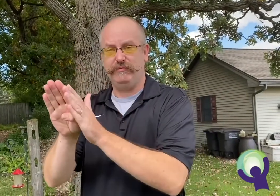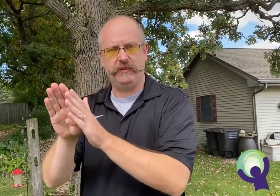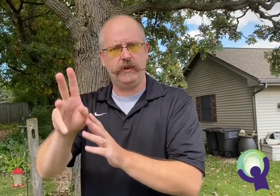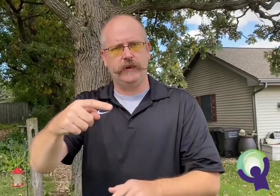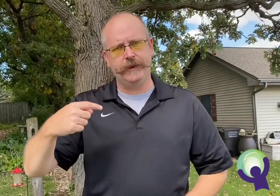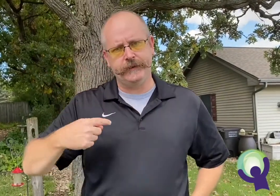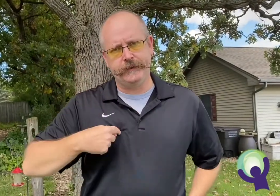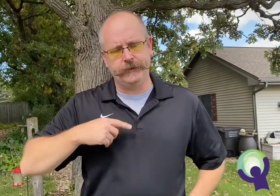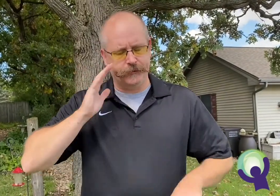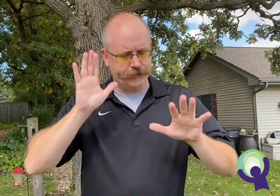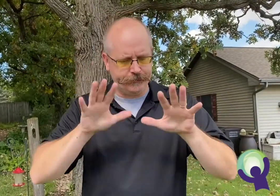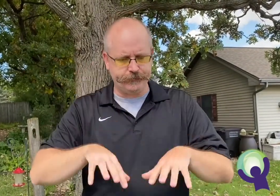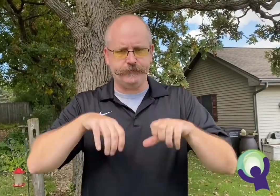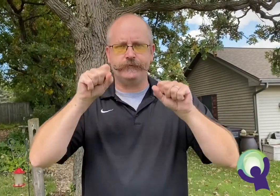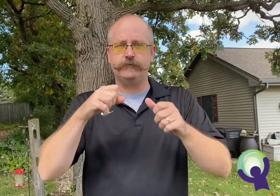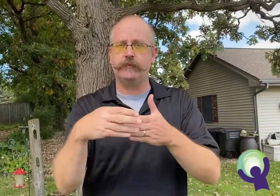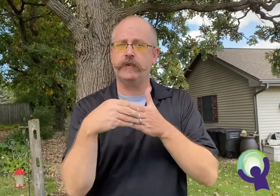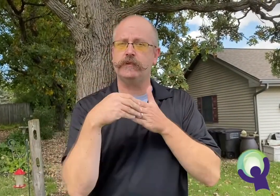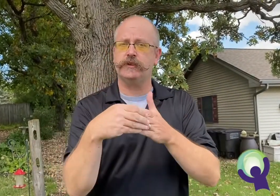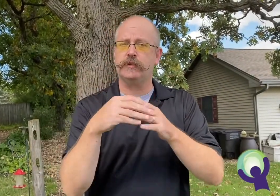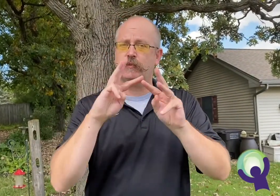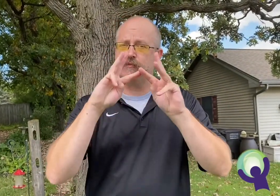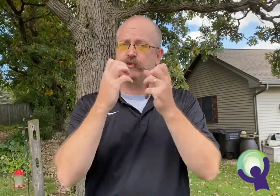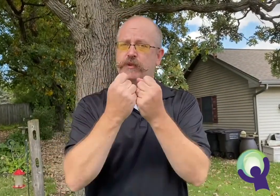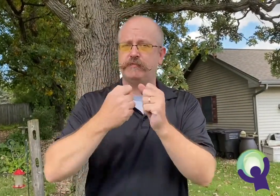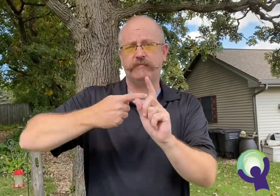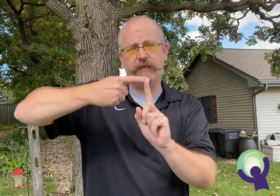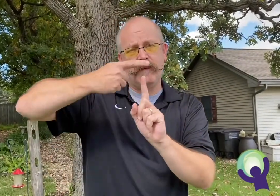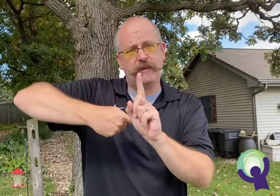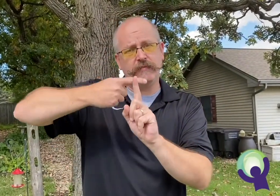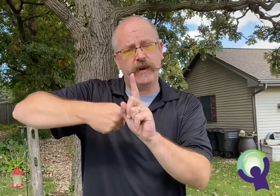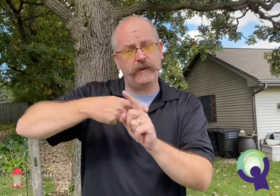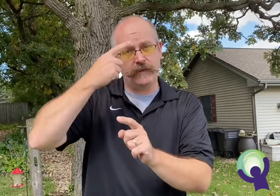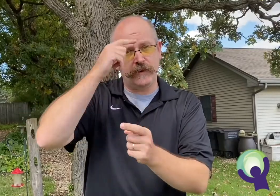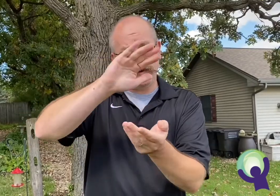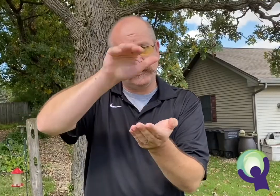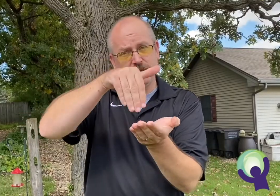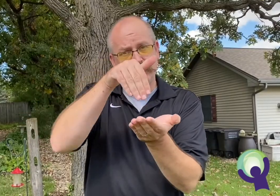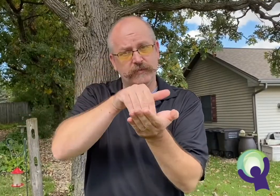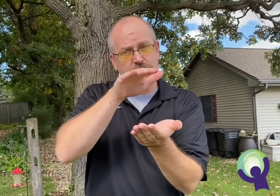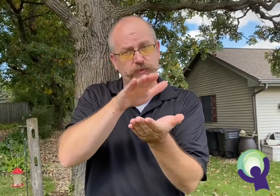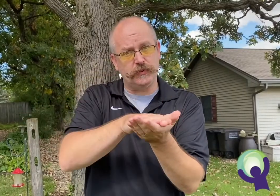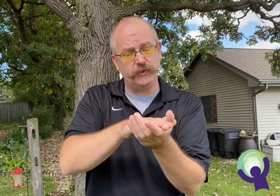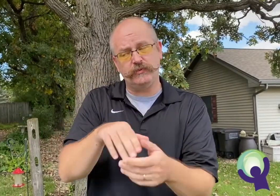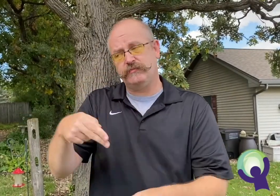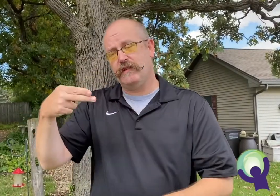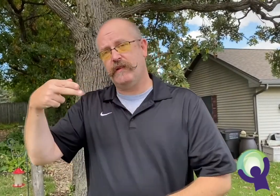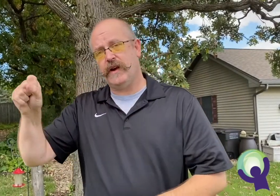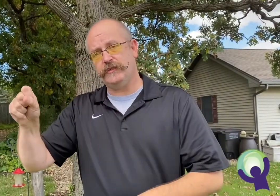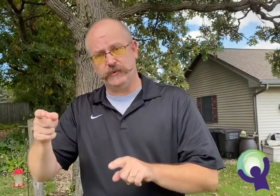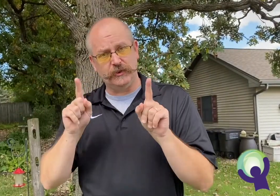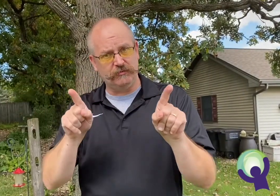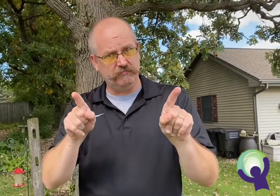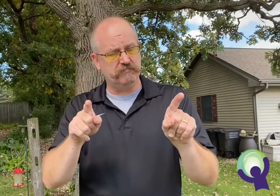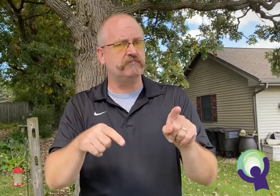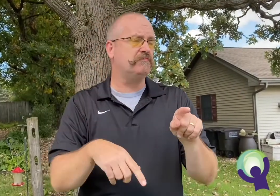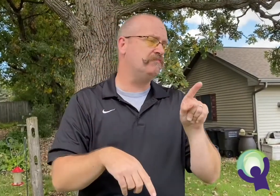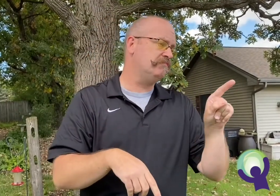can achieve anything. We're going to have monthly workshops: one for middle school and one for high